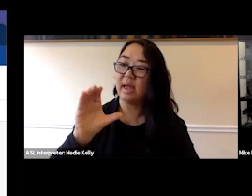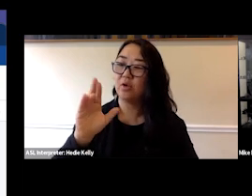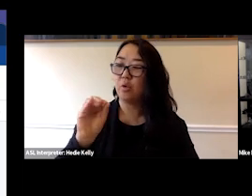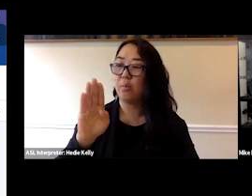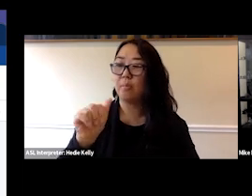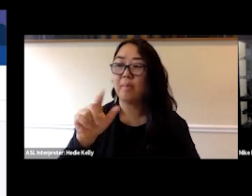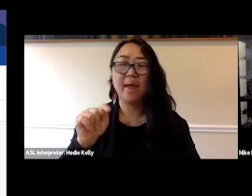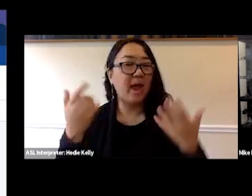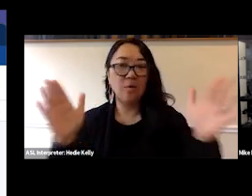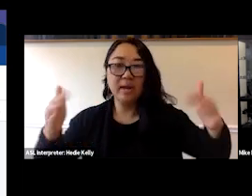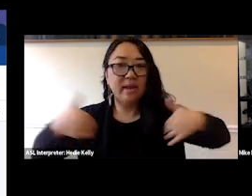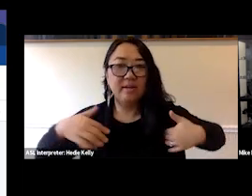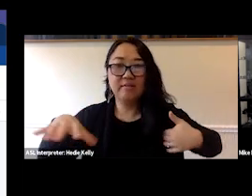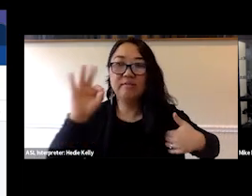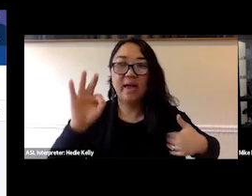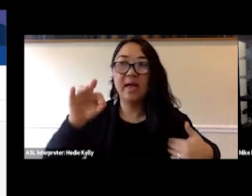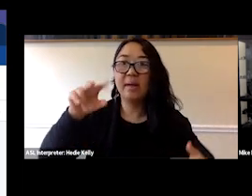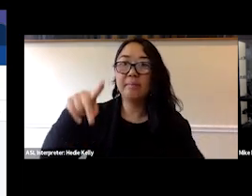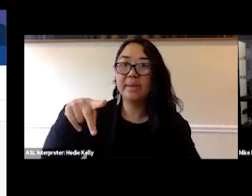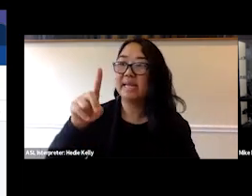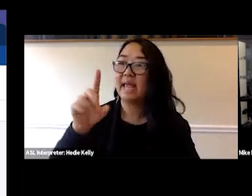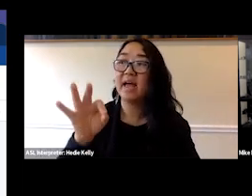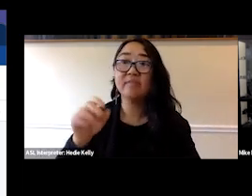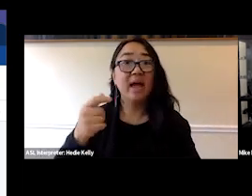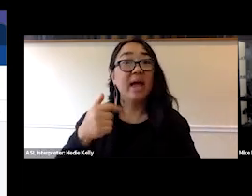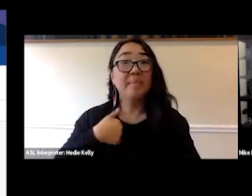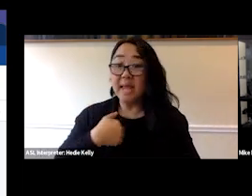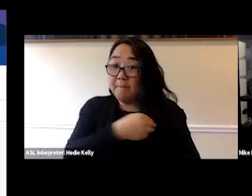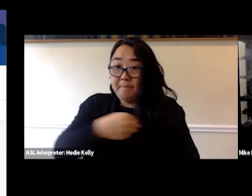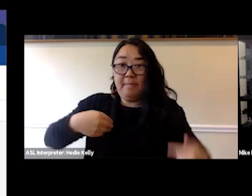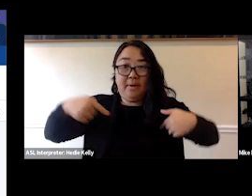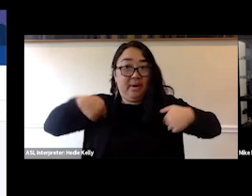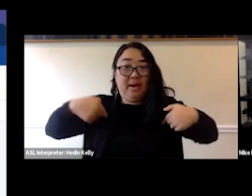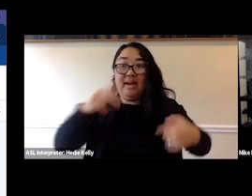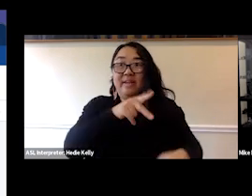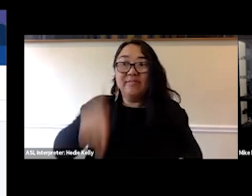I am a member of the Philadelphia Museum of Art, so I'm not picking on the museum.